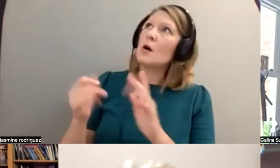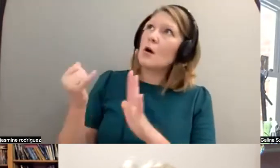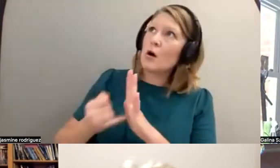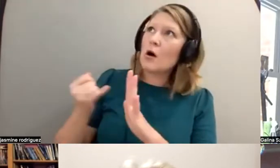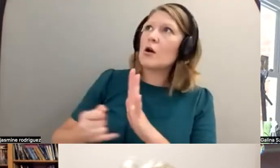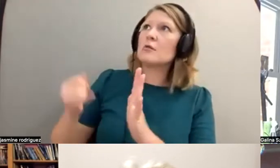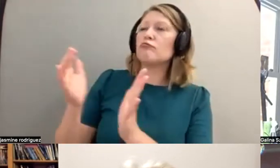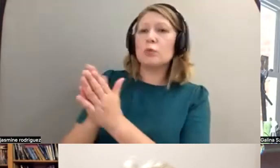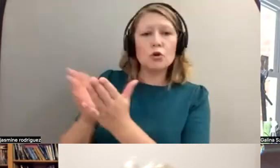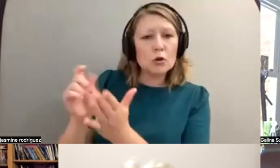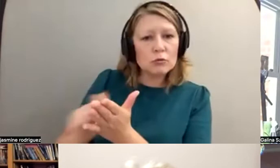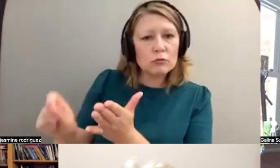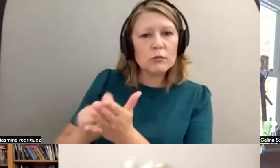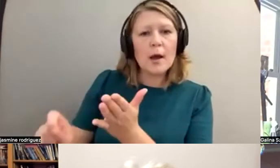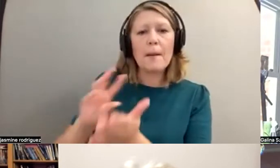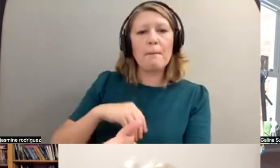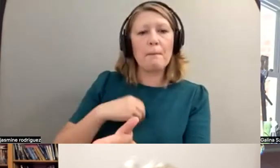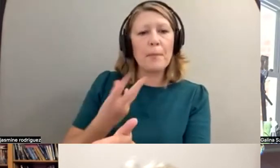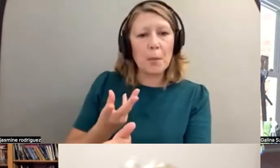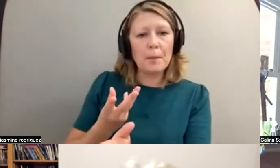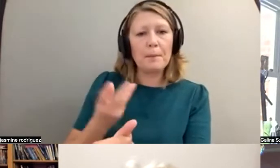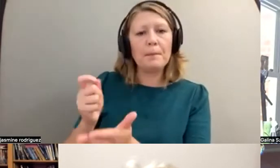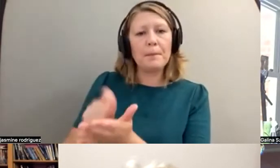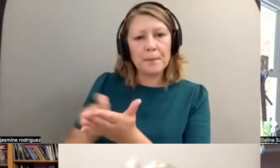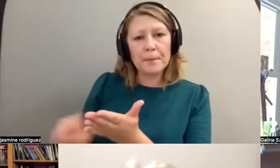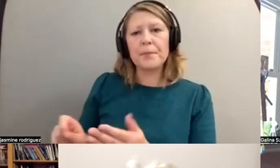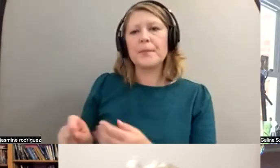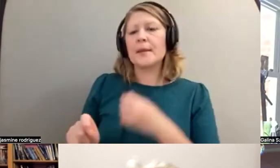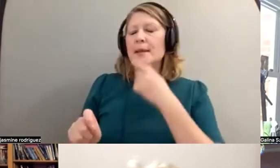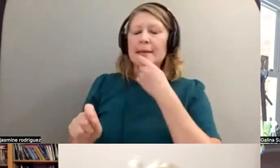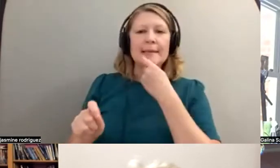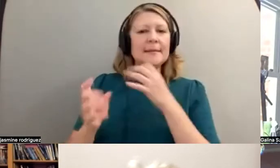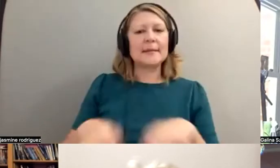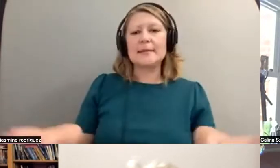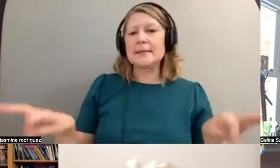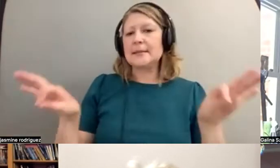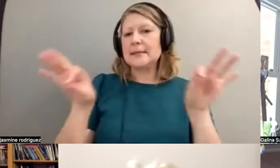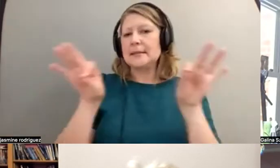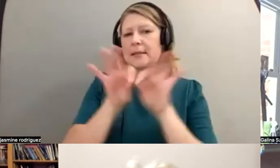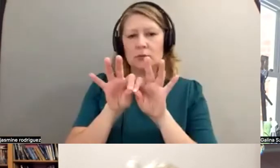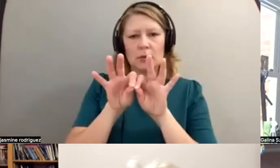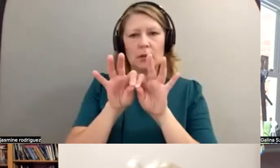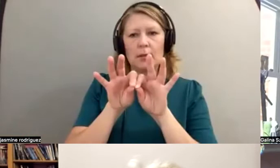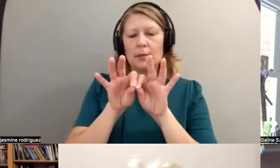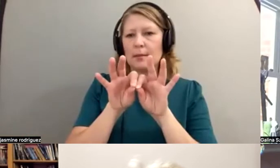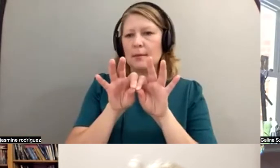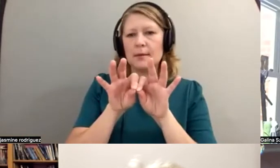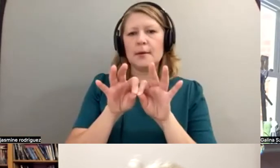a book, or a poem. And it's essential. It's a-- I think it's an essential part of being a human being,